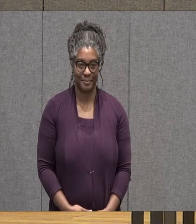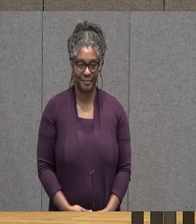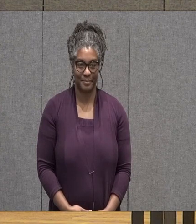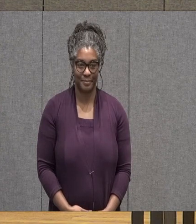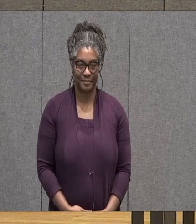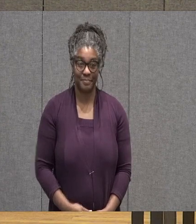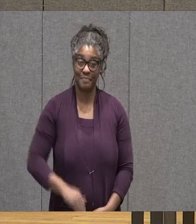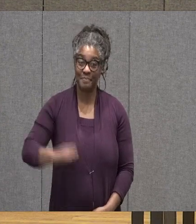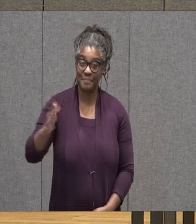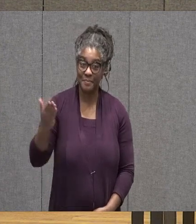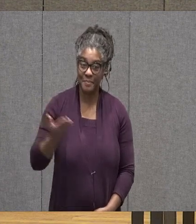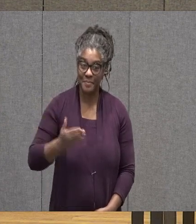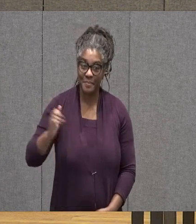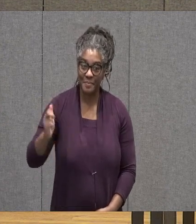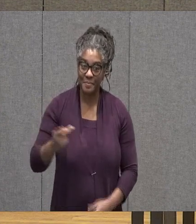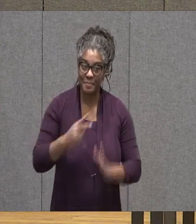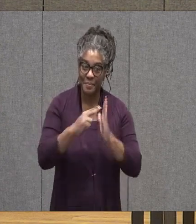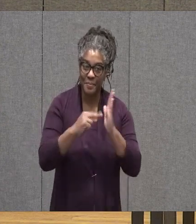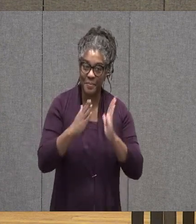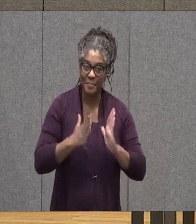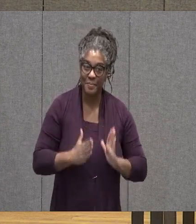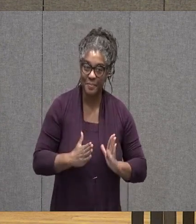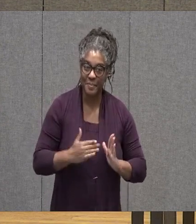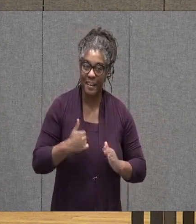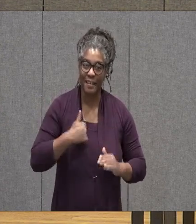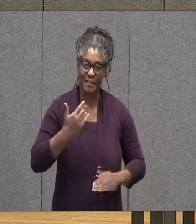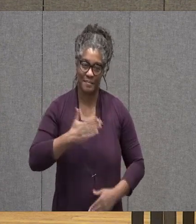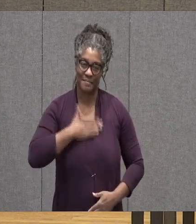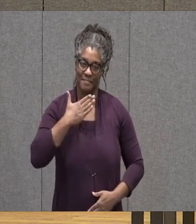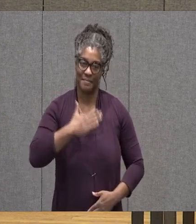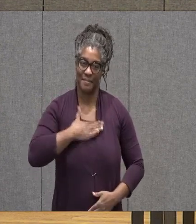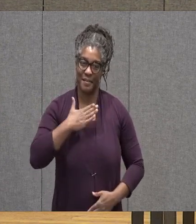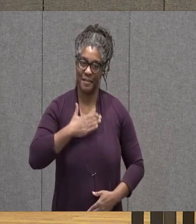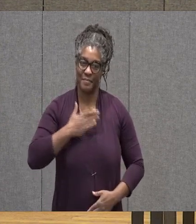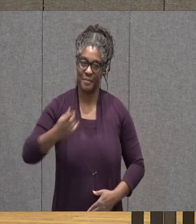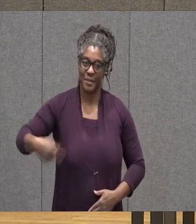Welcome back, readers. I am so glad that you guys came today.